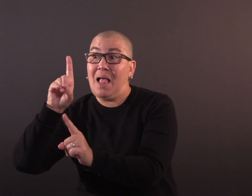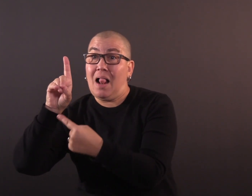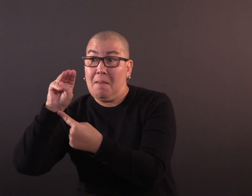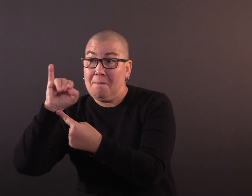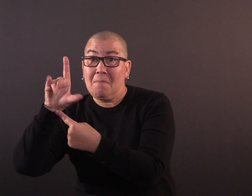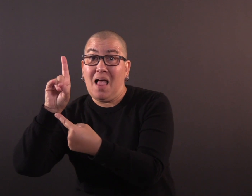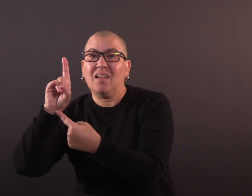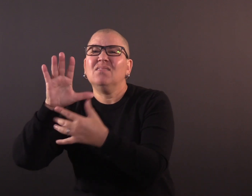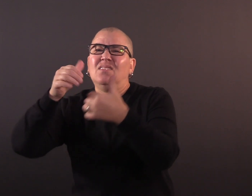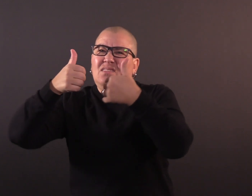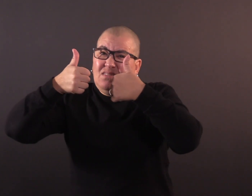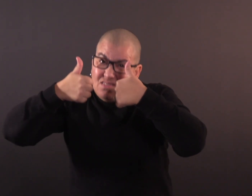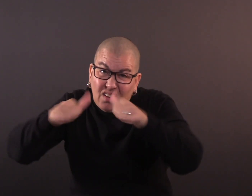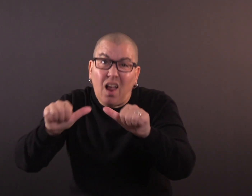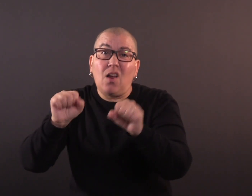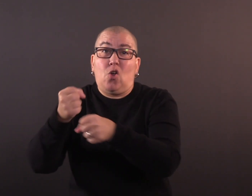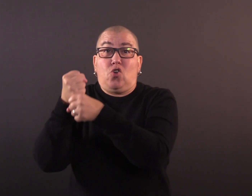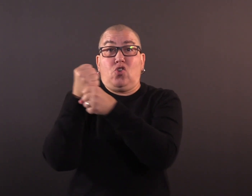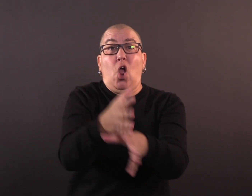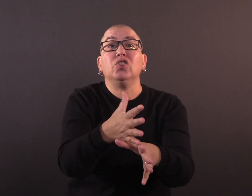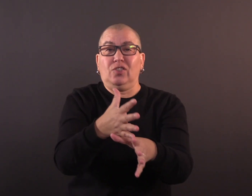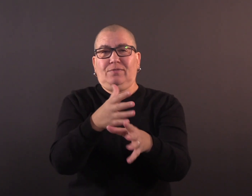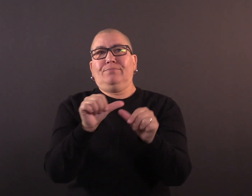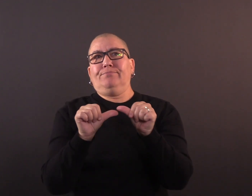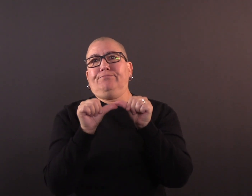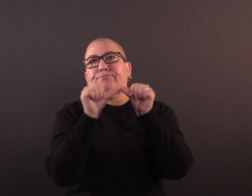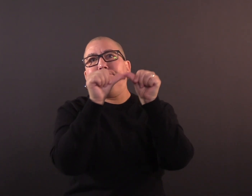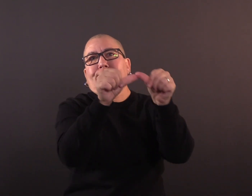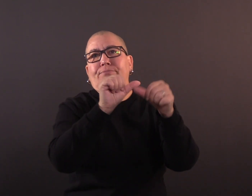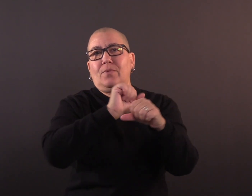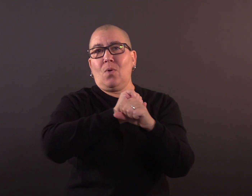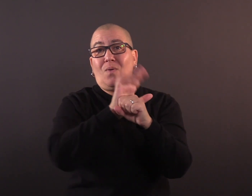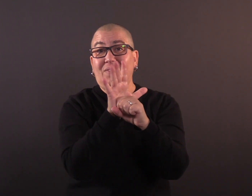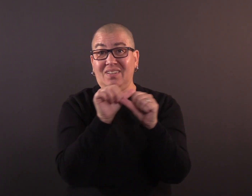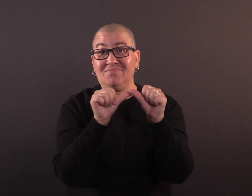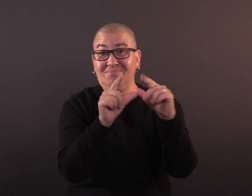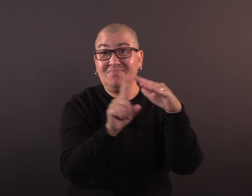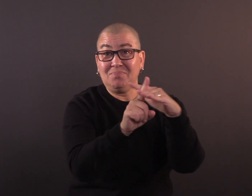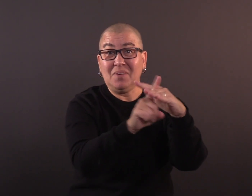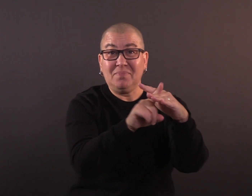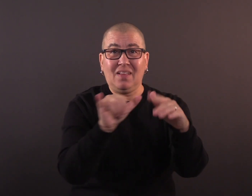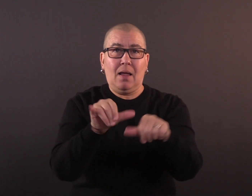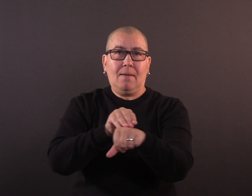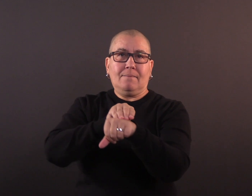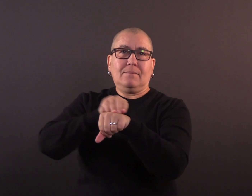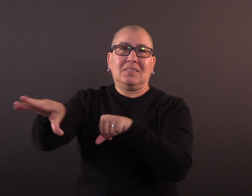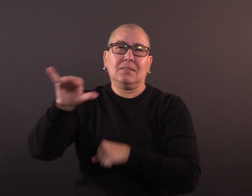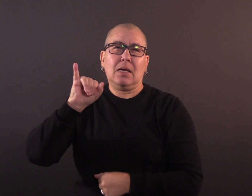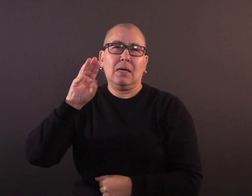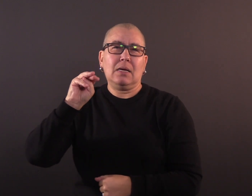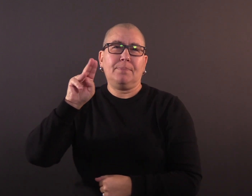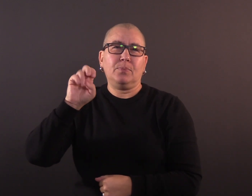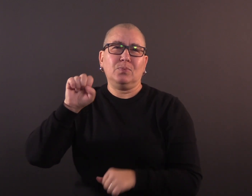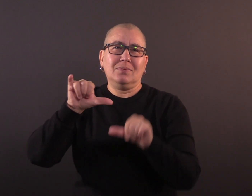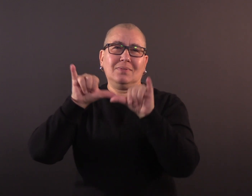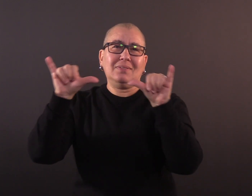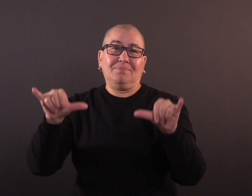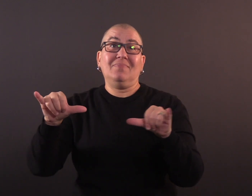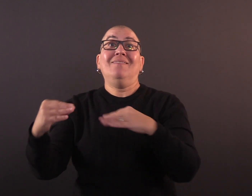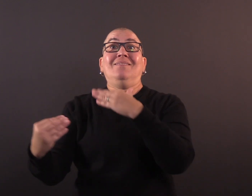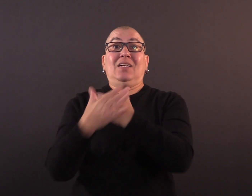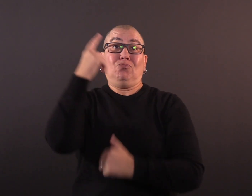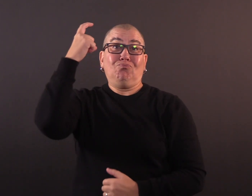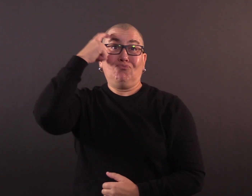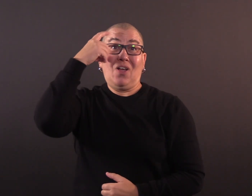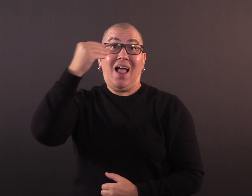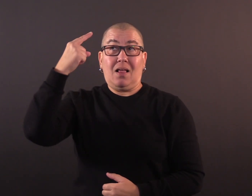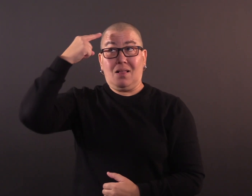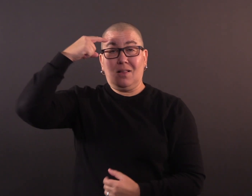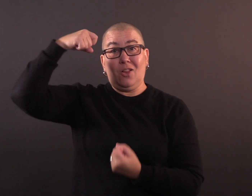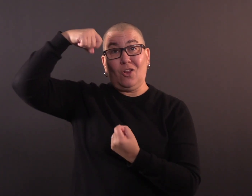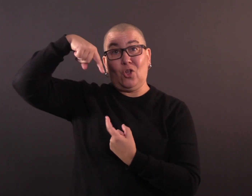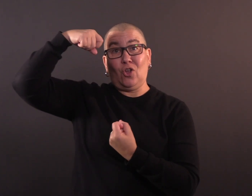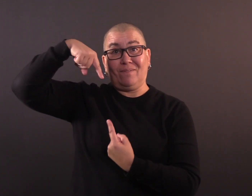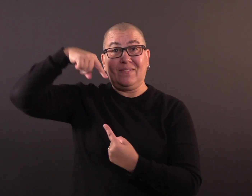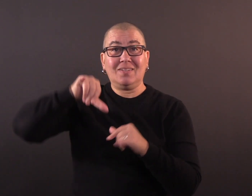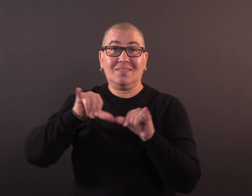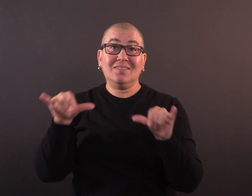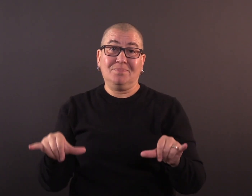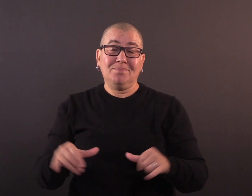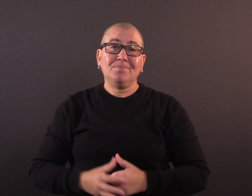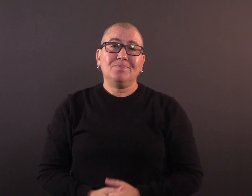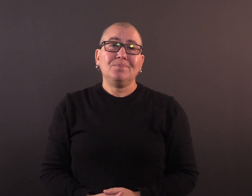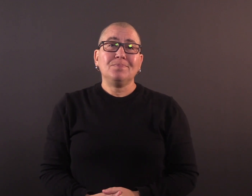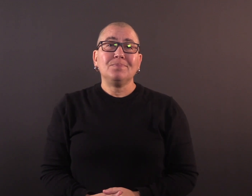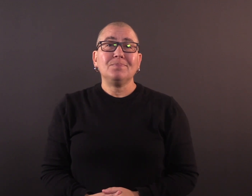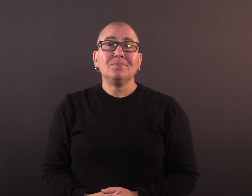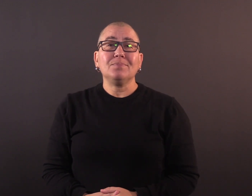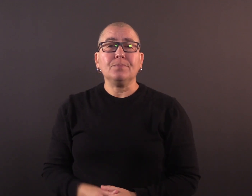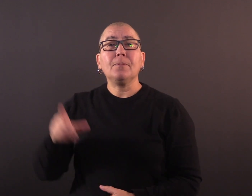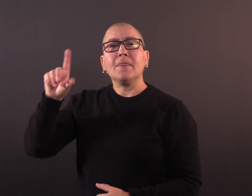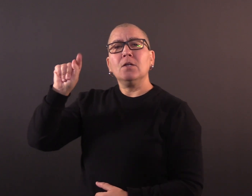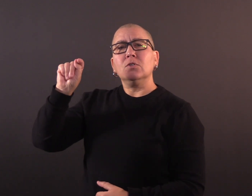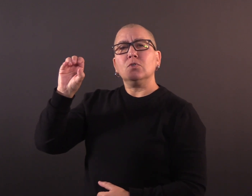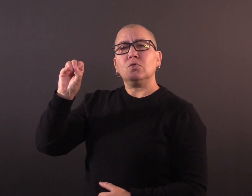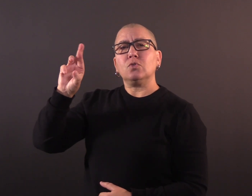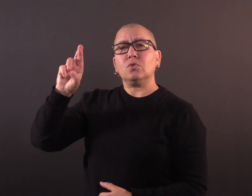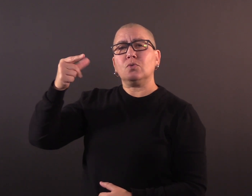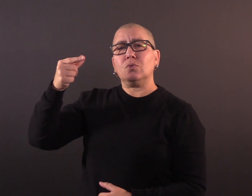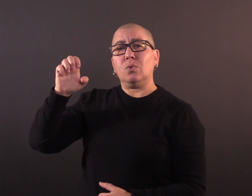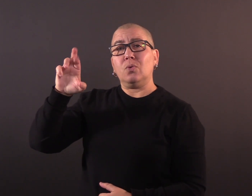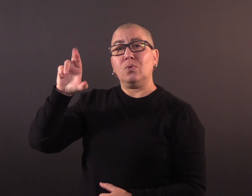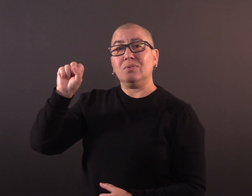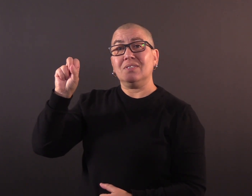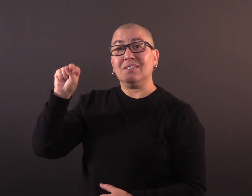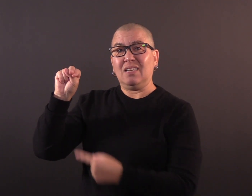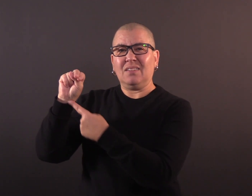system that affect the brain and nervous system. Torgerson of the Allen Institute was part of a